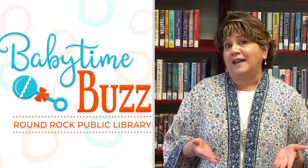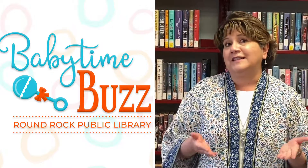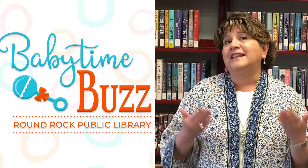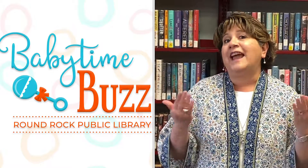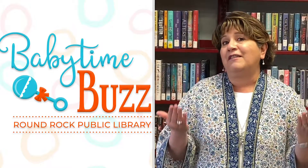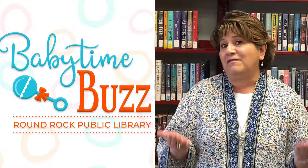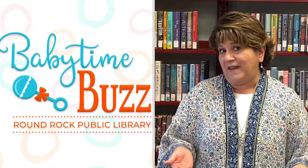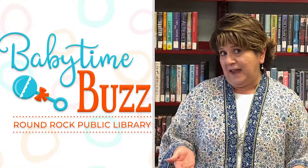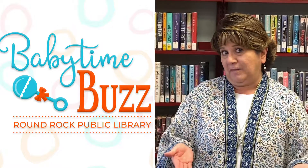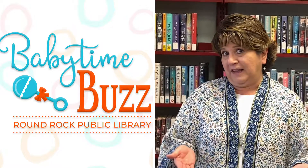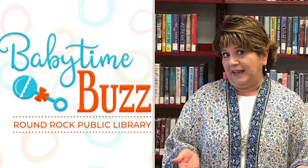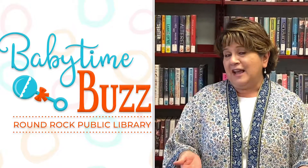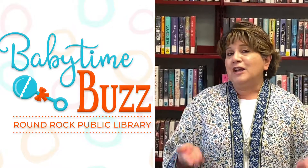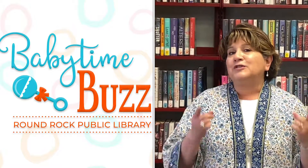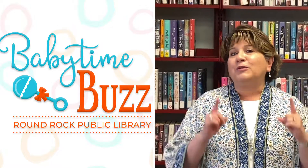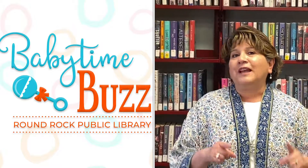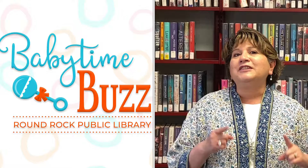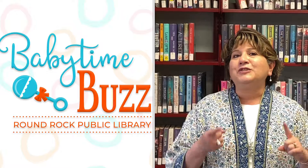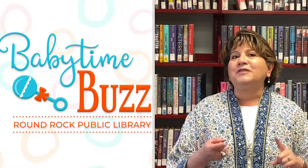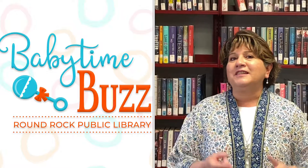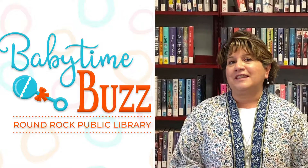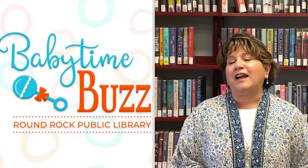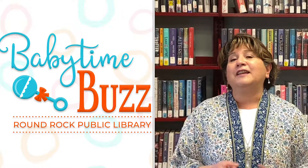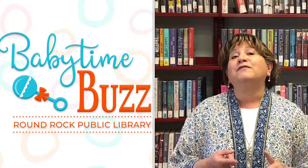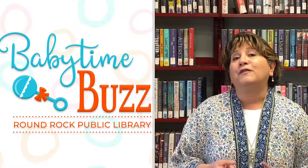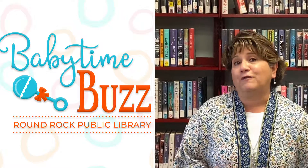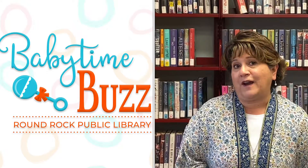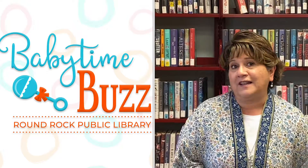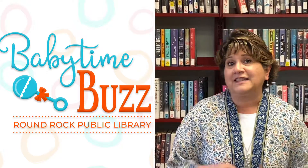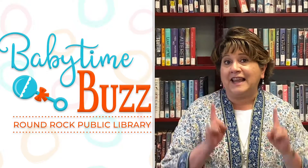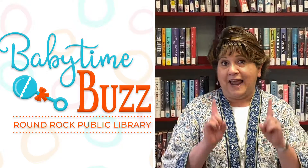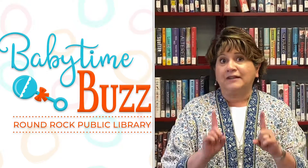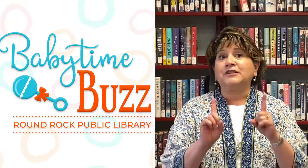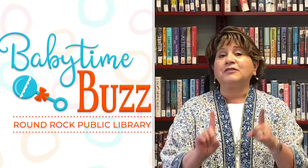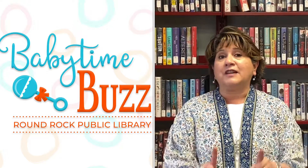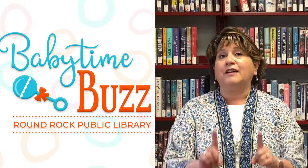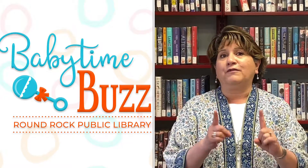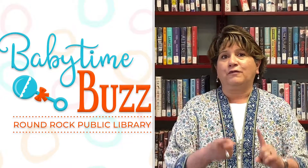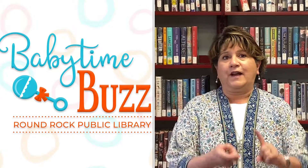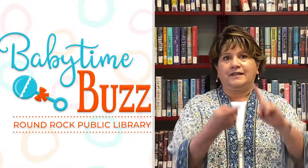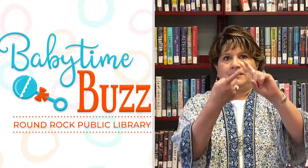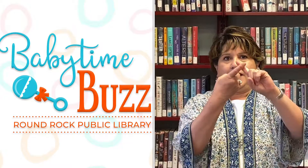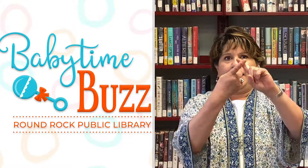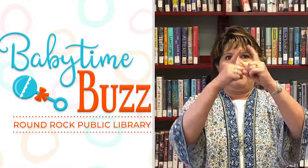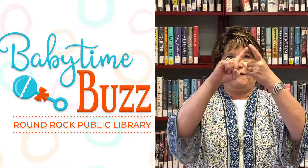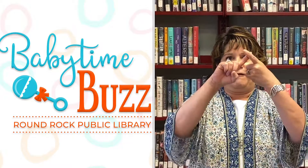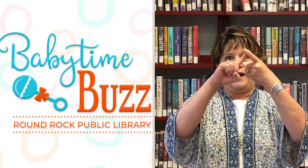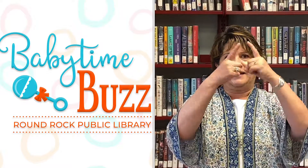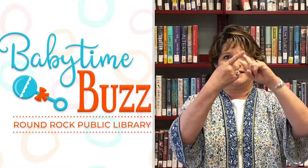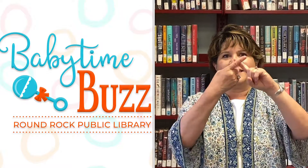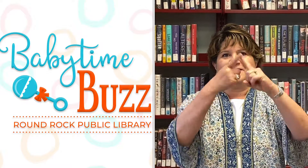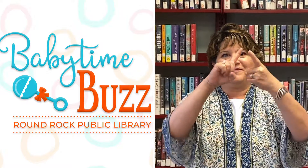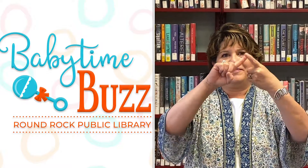and family. So let's do the sign for friends-- the ASL sign for friends. Okay, friends